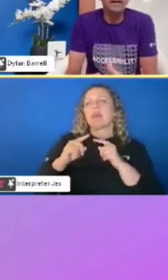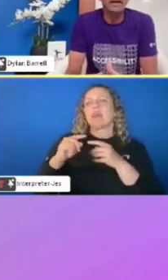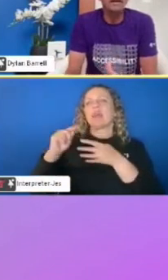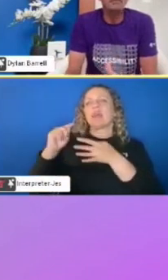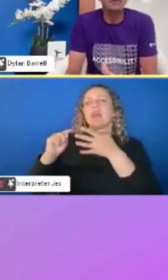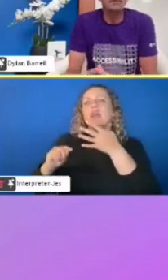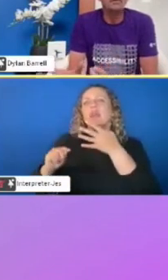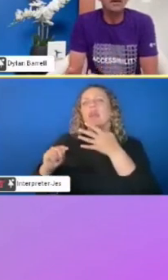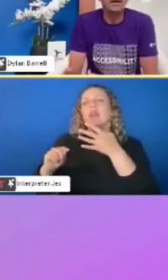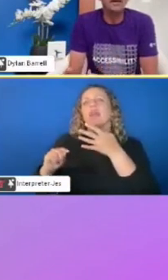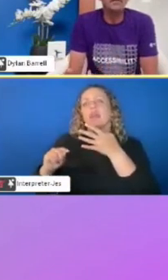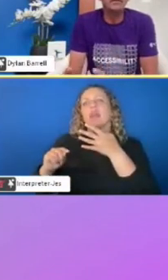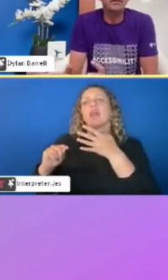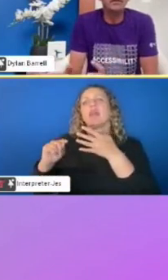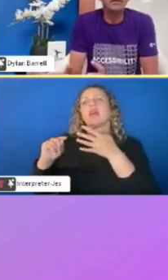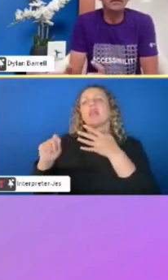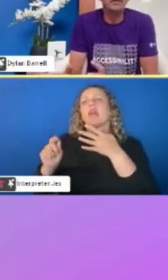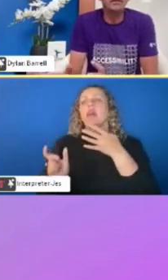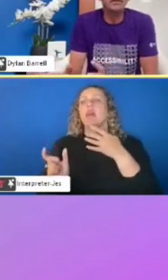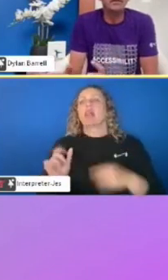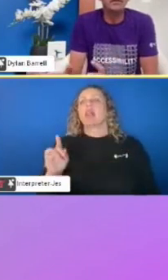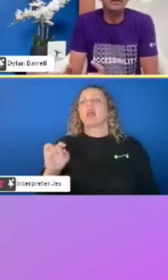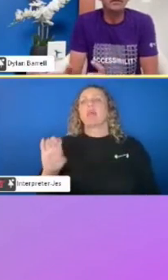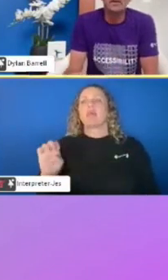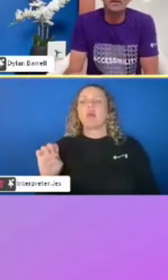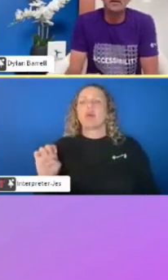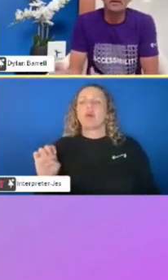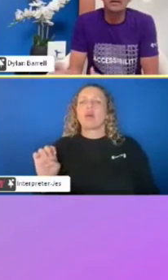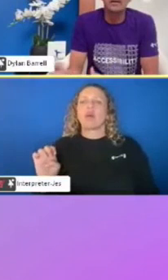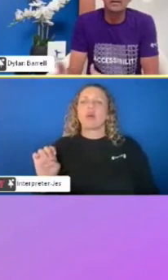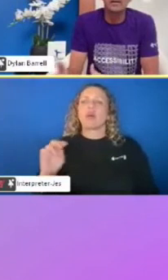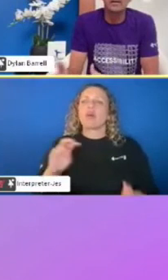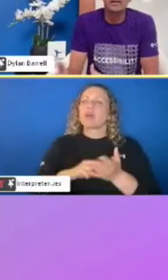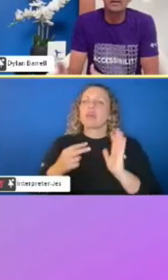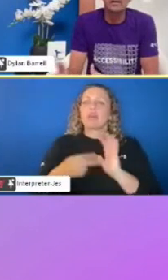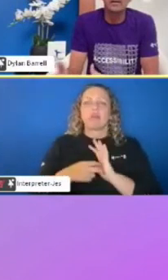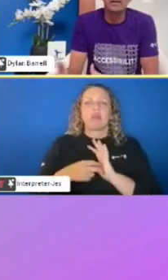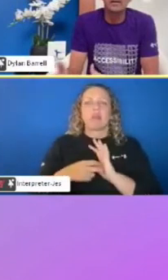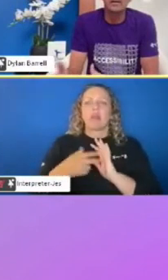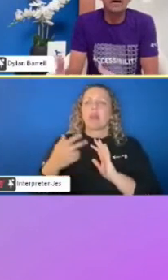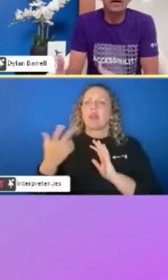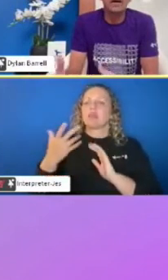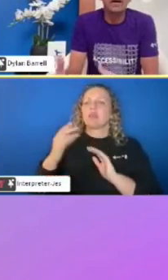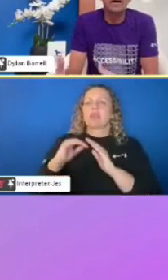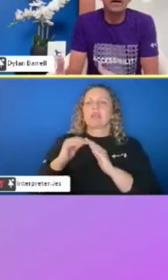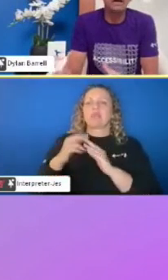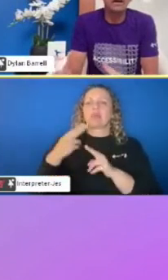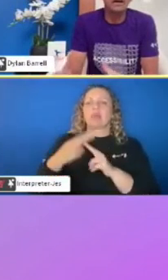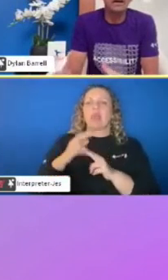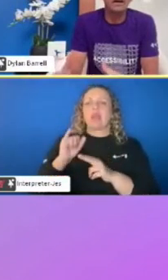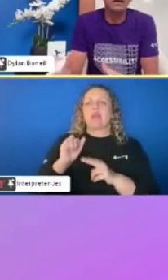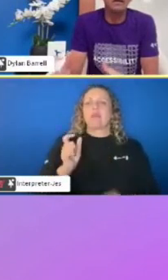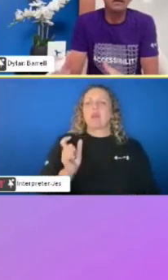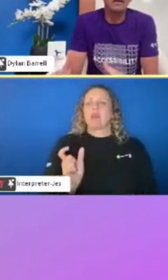and that label defines the text or the accessible name of that component or the text of that component.